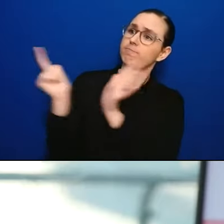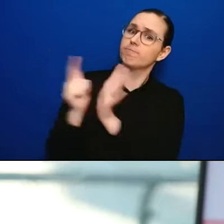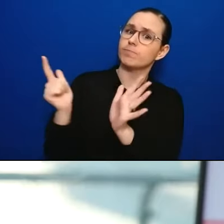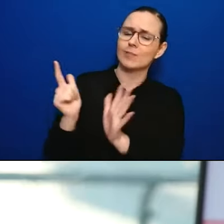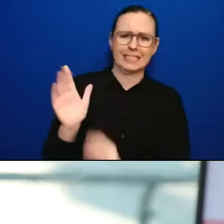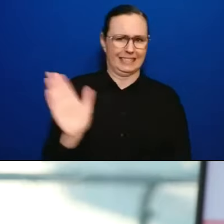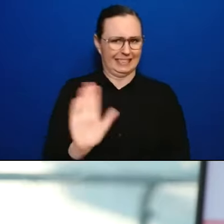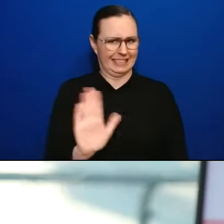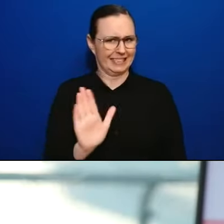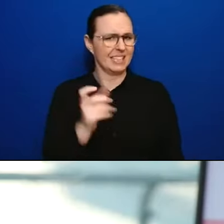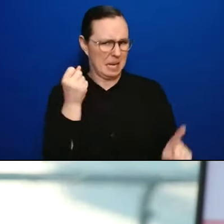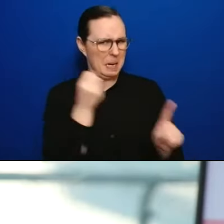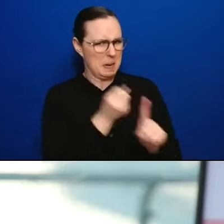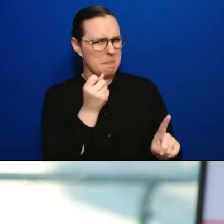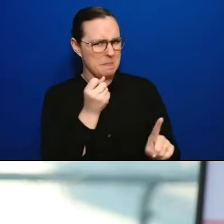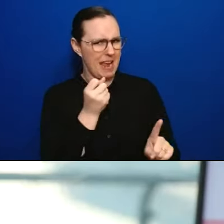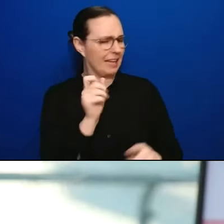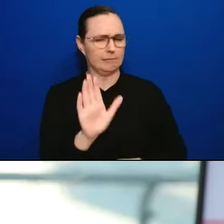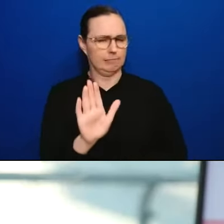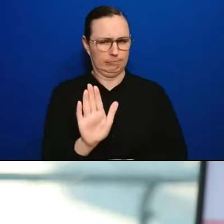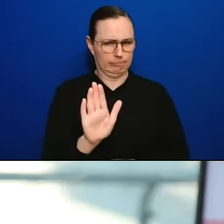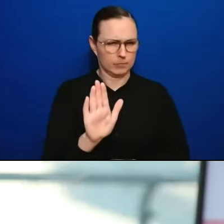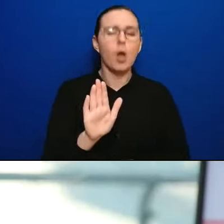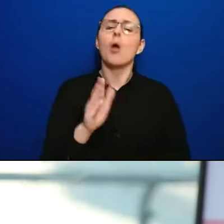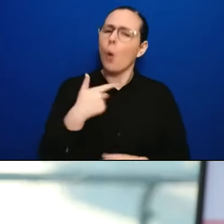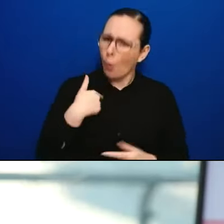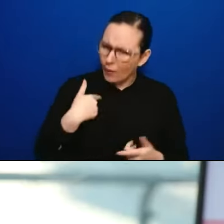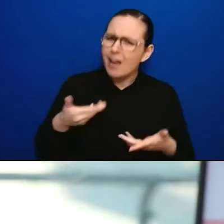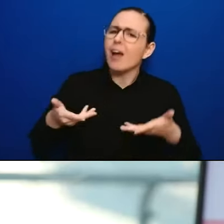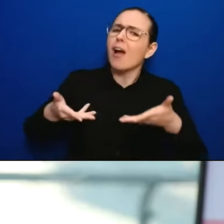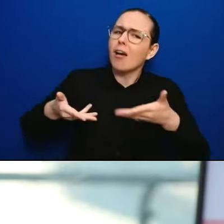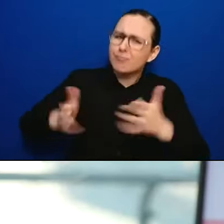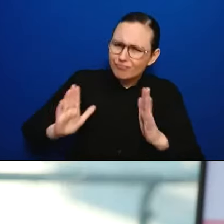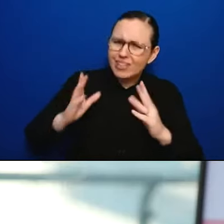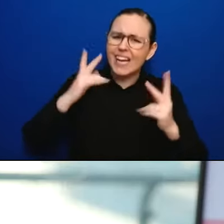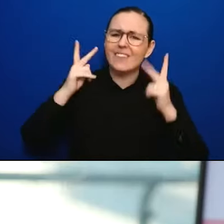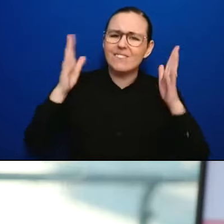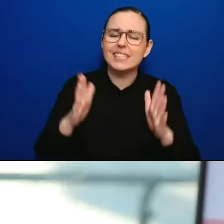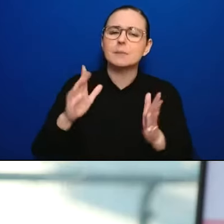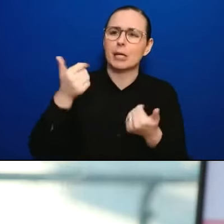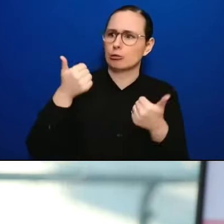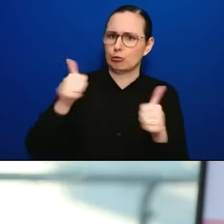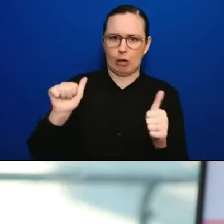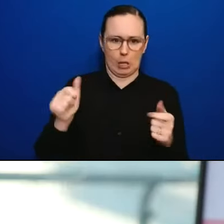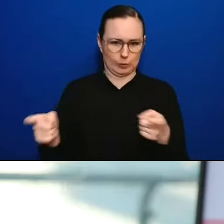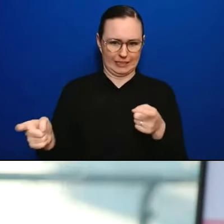isolation that comes with the full closures of long-term care homes and we have been trying